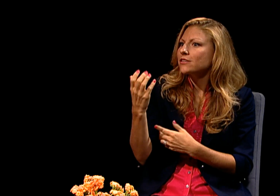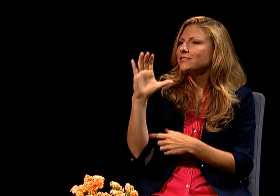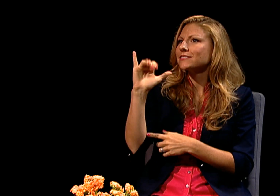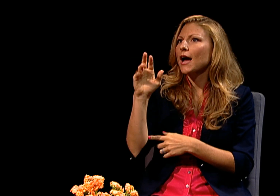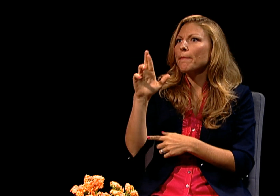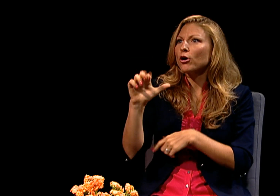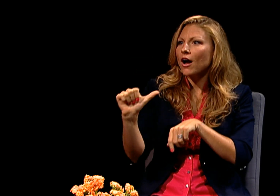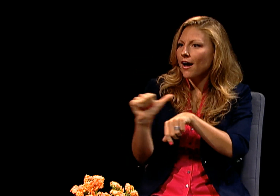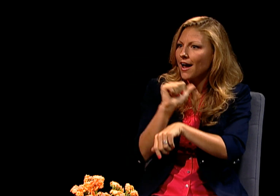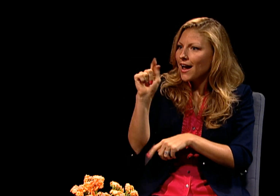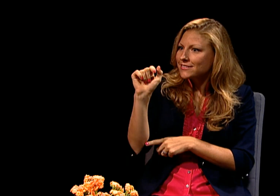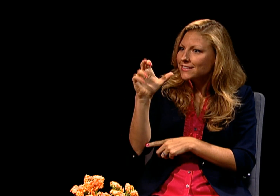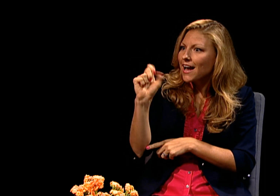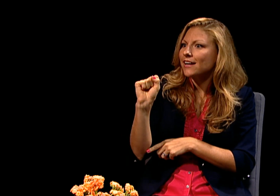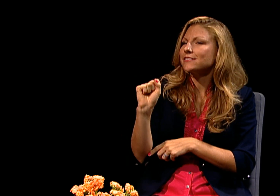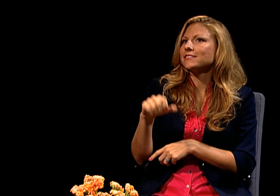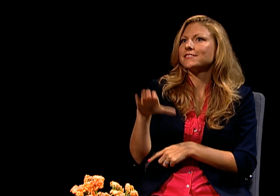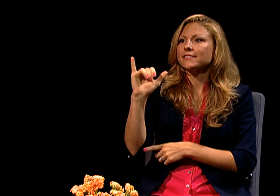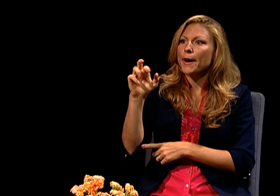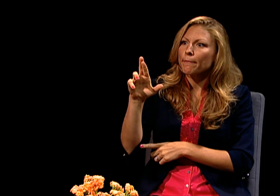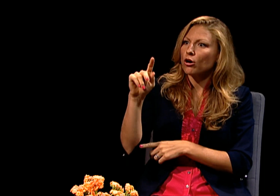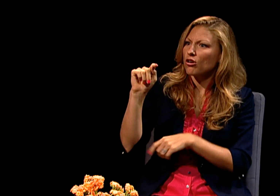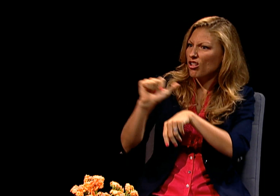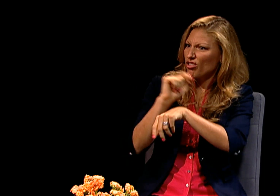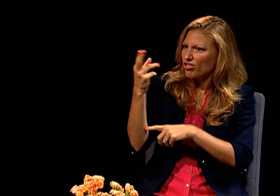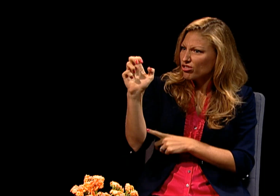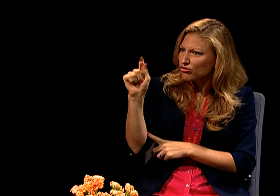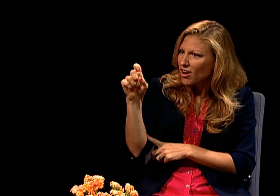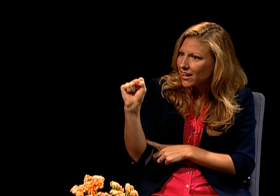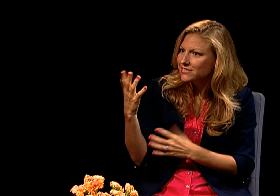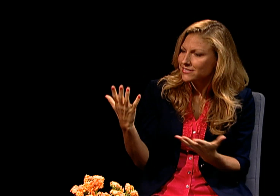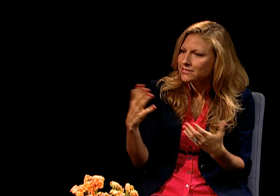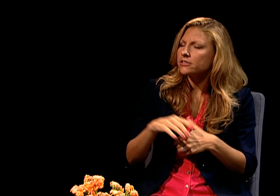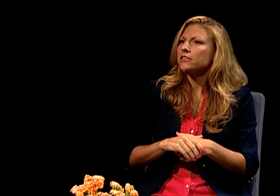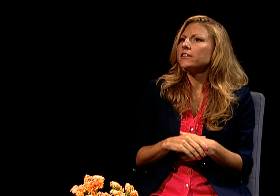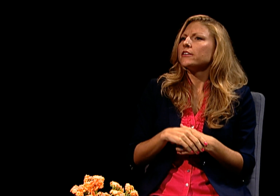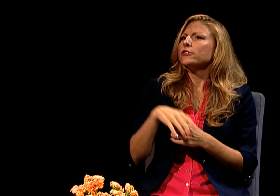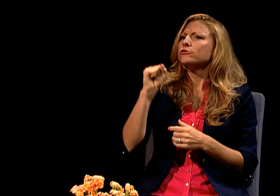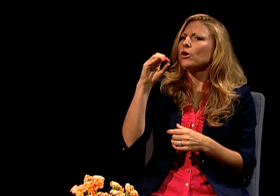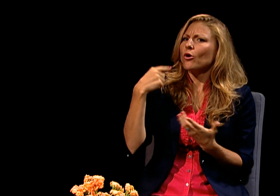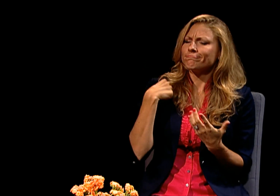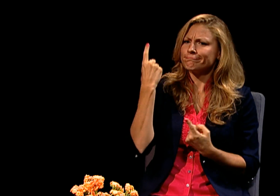CYBER WARS, CYBER ATTACKS, CYBER THREATS.